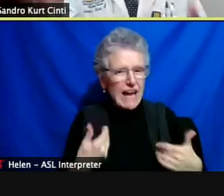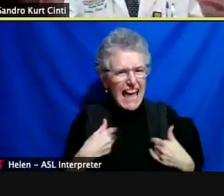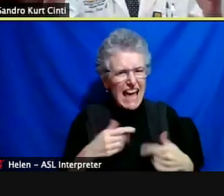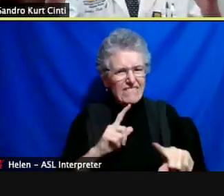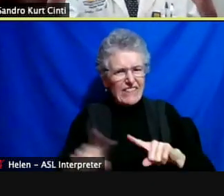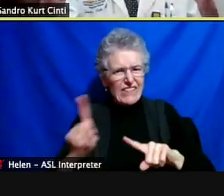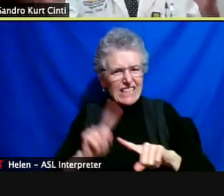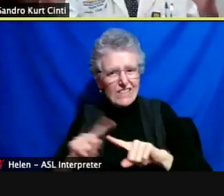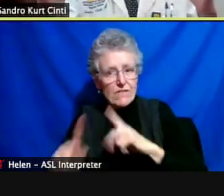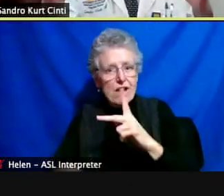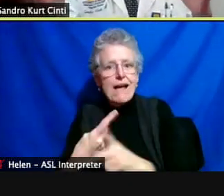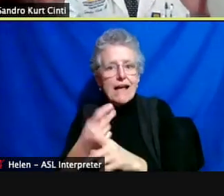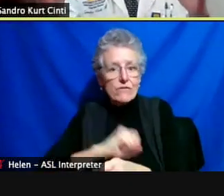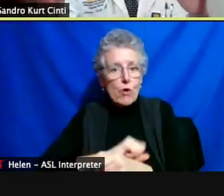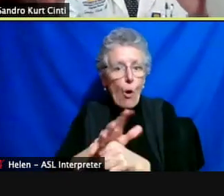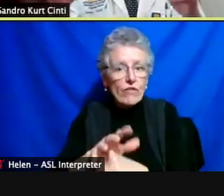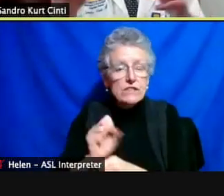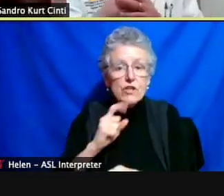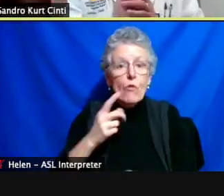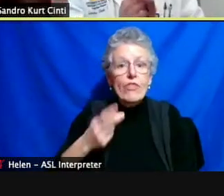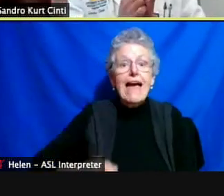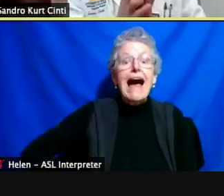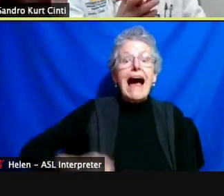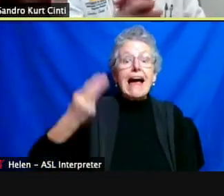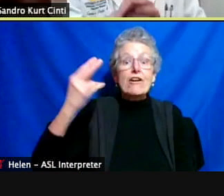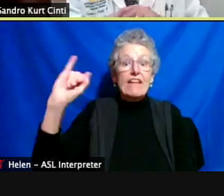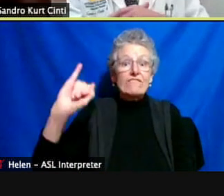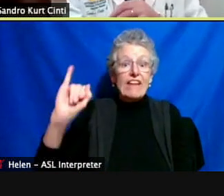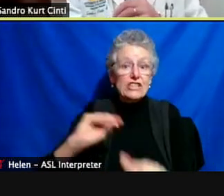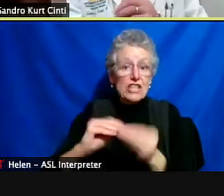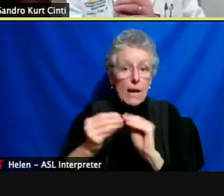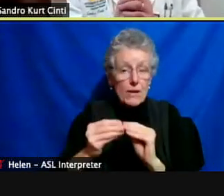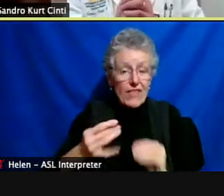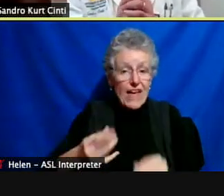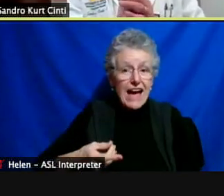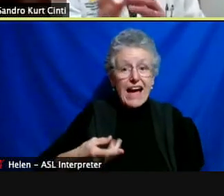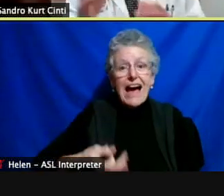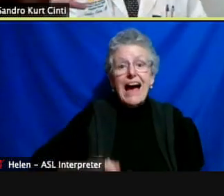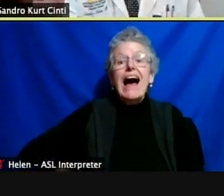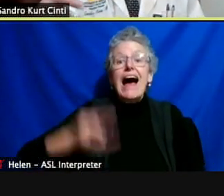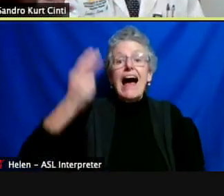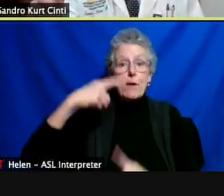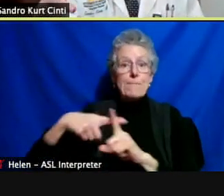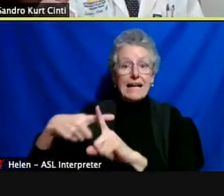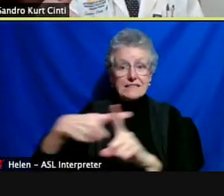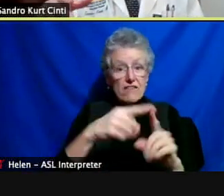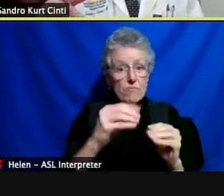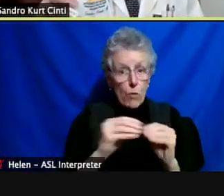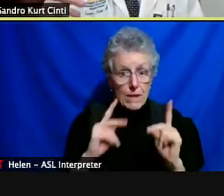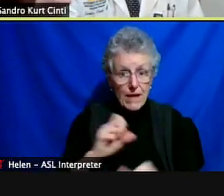So the higher the infection rate is and the positivity rate is within a population, the more likely there are mutations.